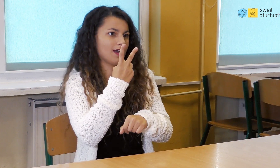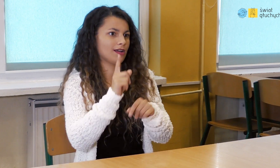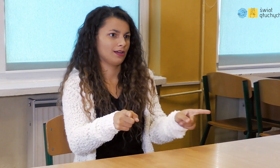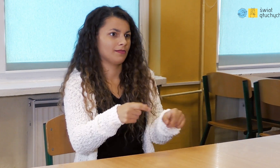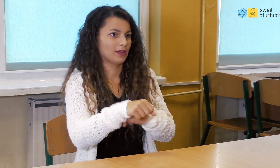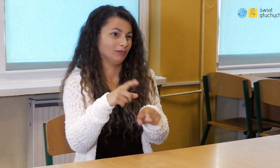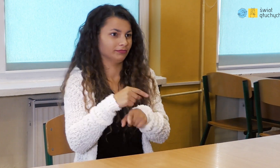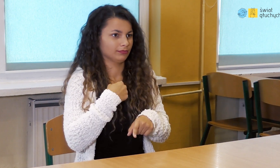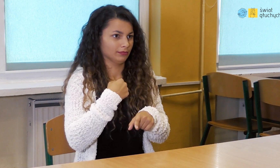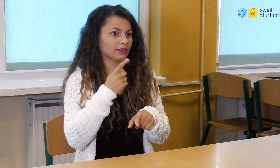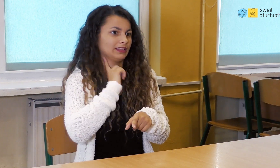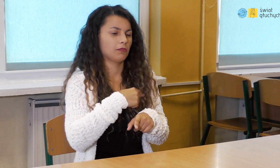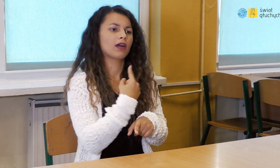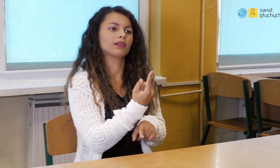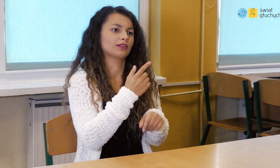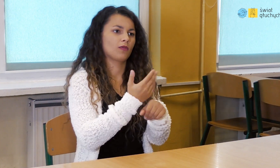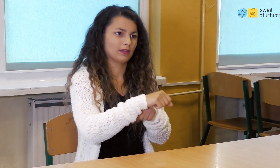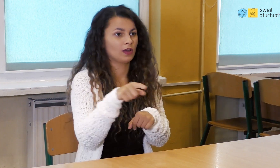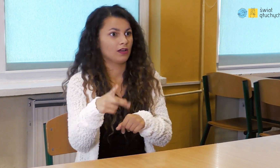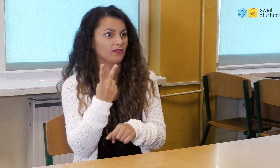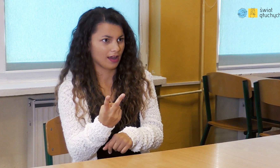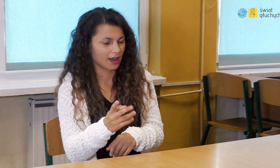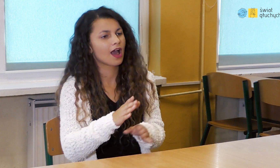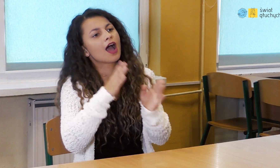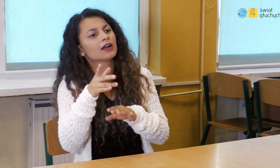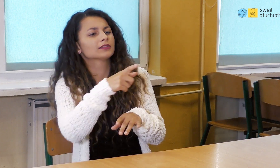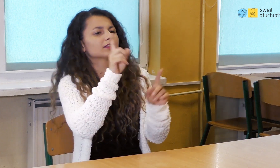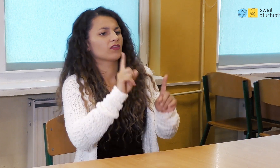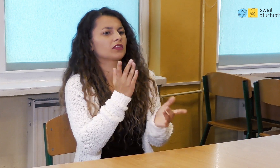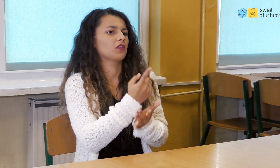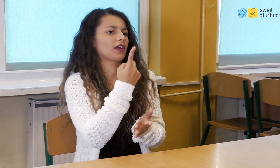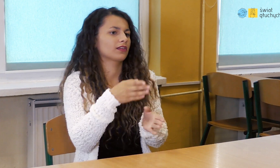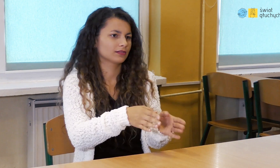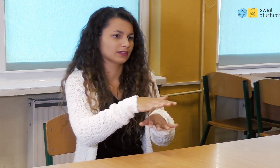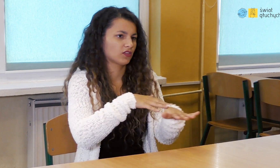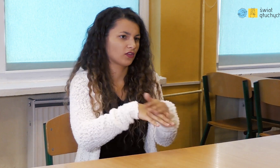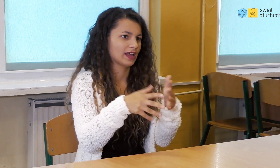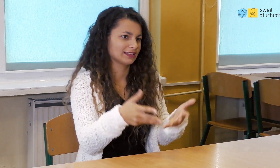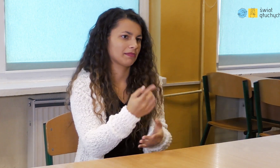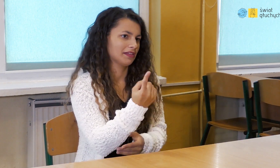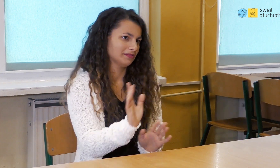In high school, I only had the graduation exam. In vocational school, you also had only one exam.